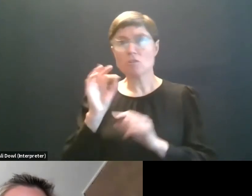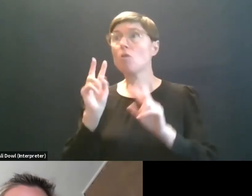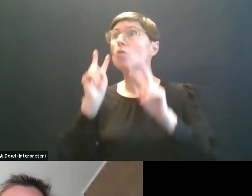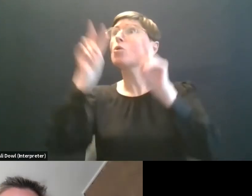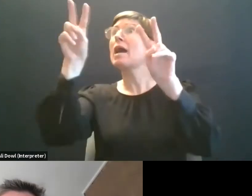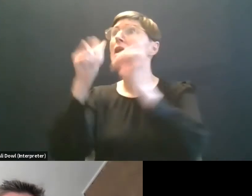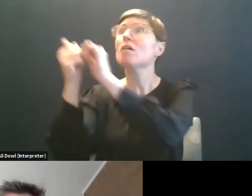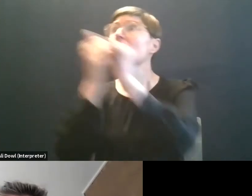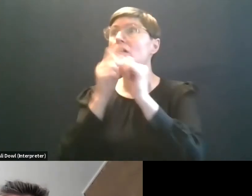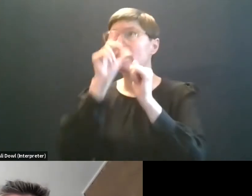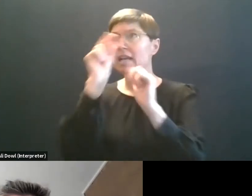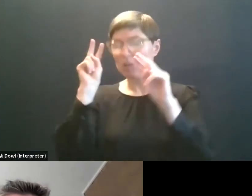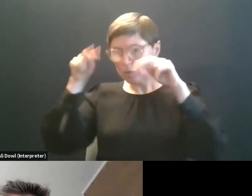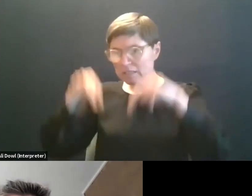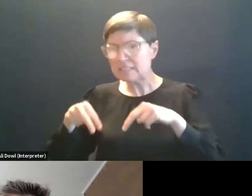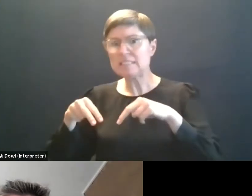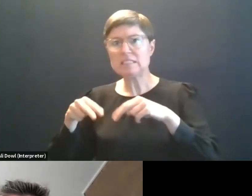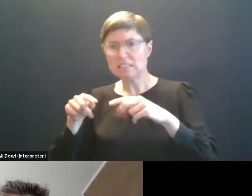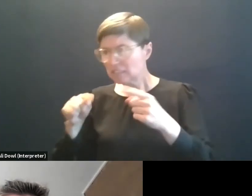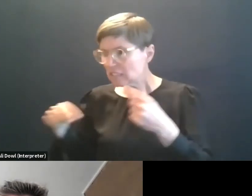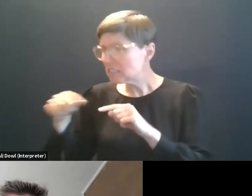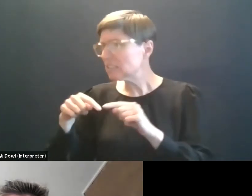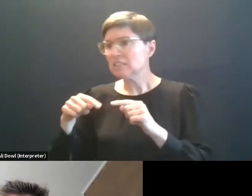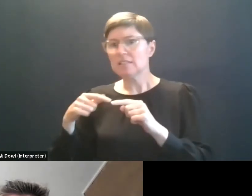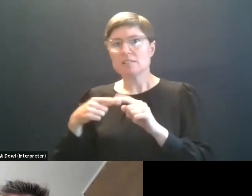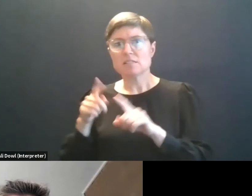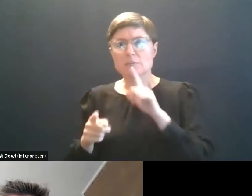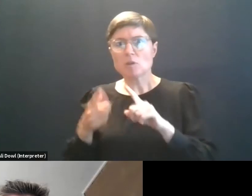looking broadly, that they've hunkered down, that they've wanted to protect themselves,